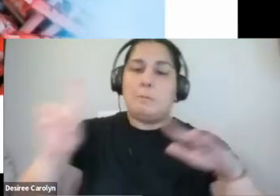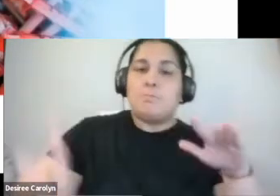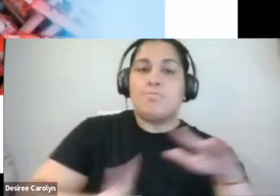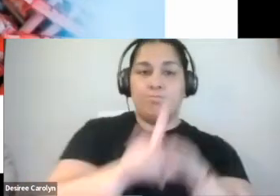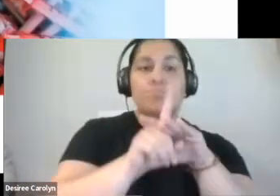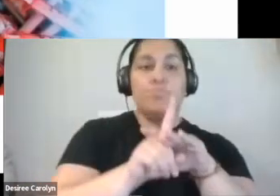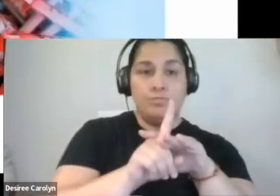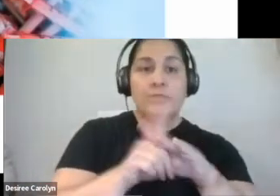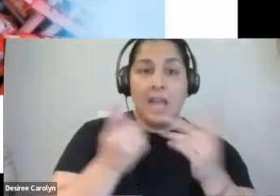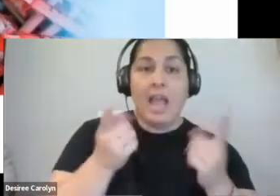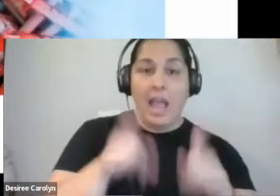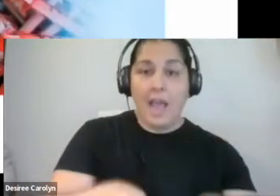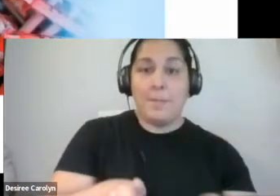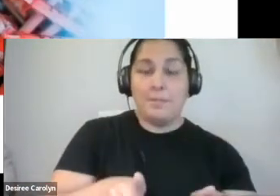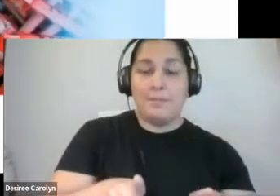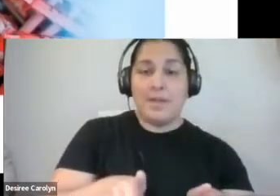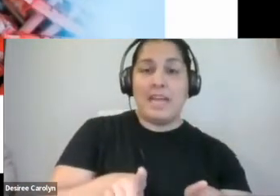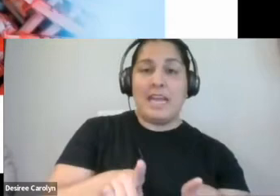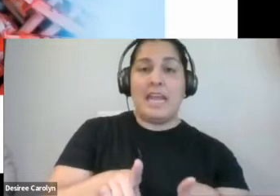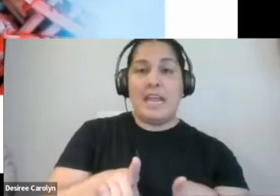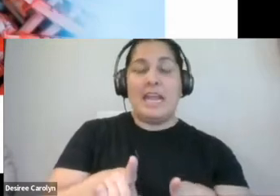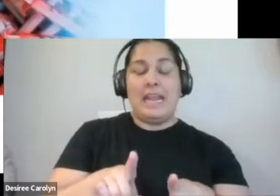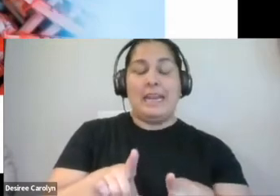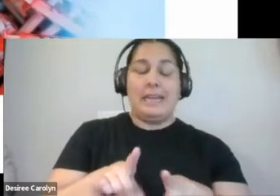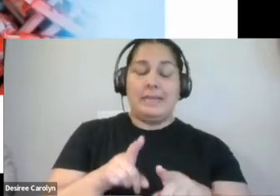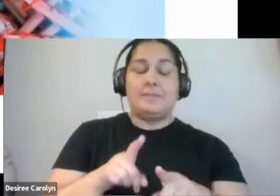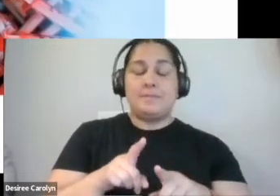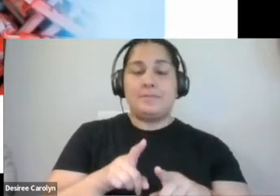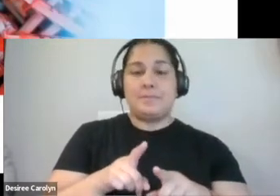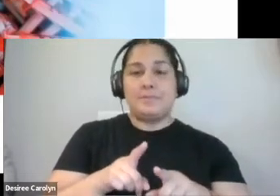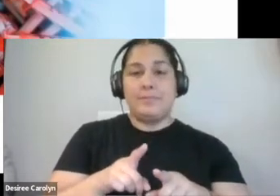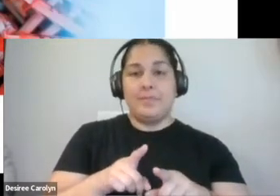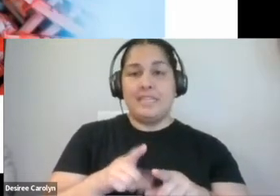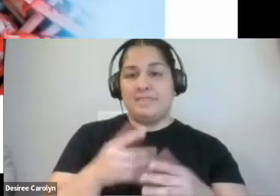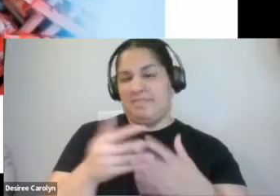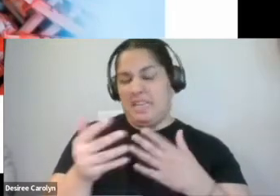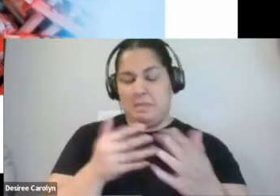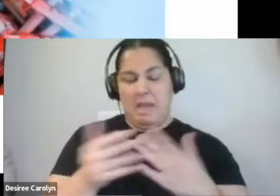now in people who were pre-vaccinated and got exposed, but it doesn't seem to be super common.